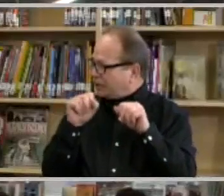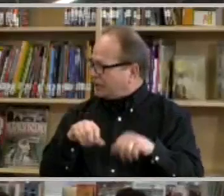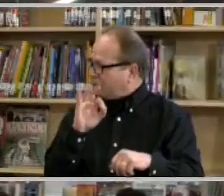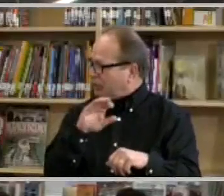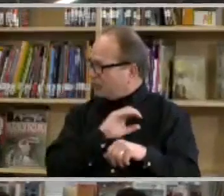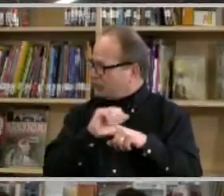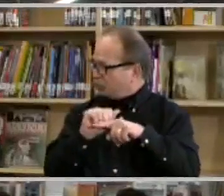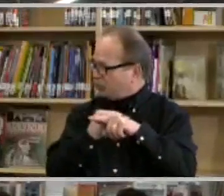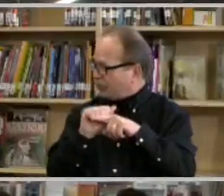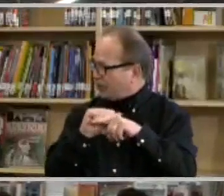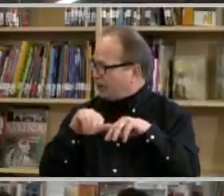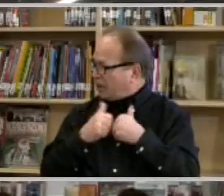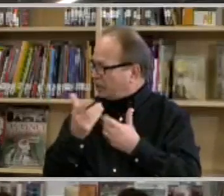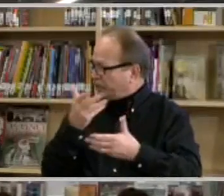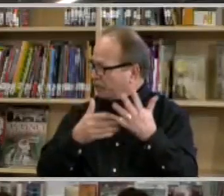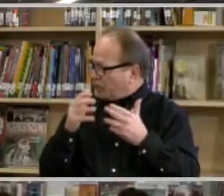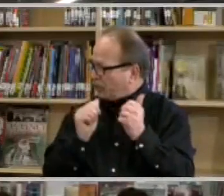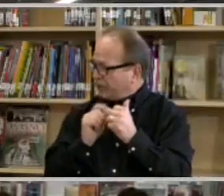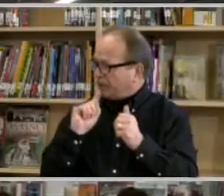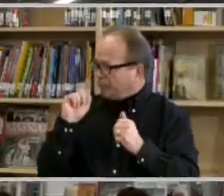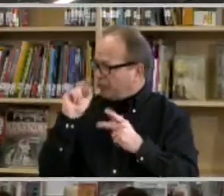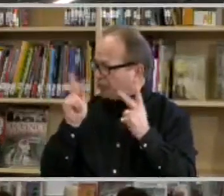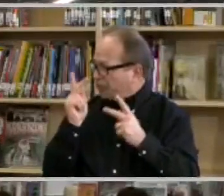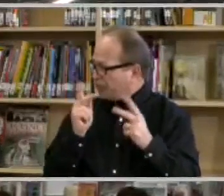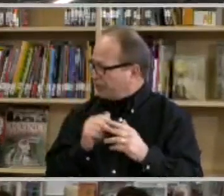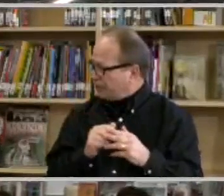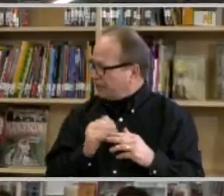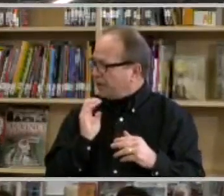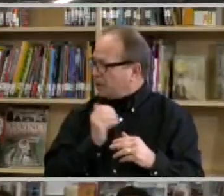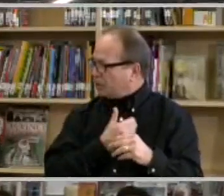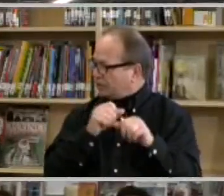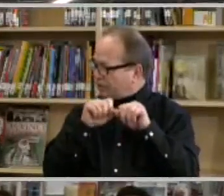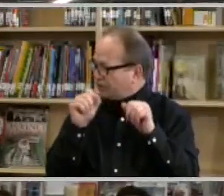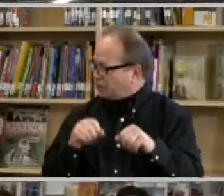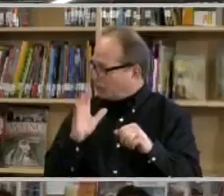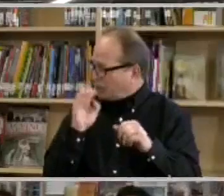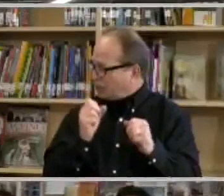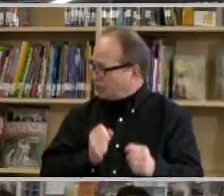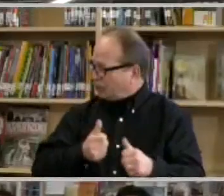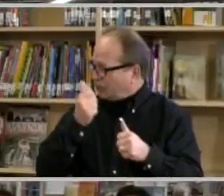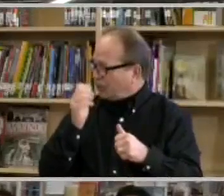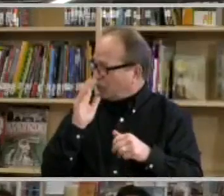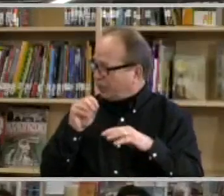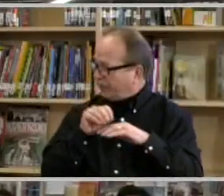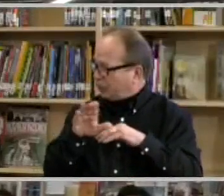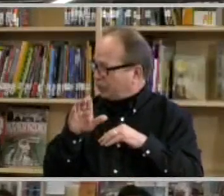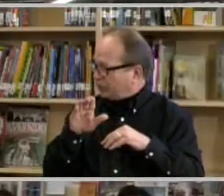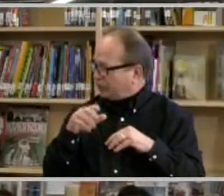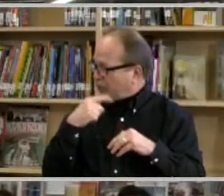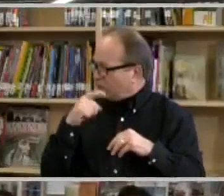WHENEVER YOU REQUEST A POLICE OFFICER AND THEN SOMETIMES IT'S WHENEVER YOU'RE REQUESTING TO